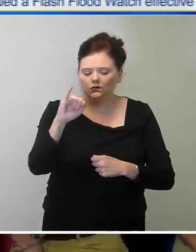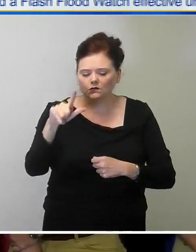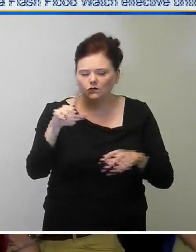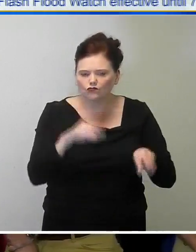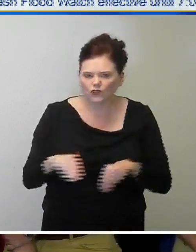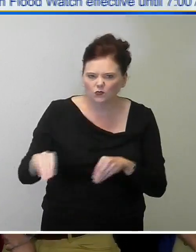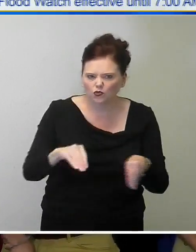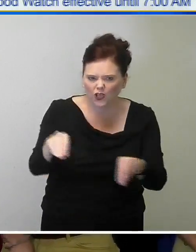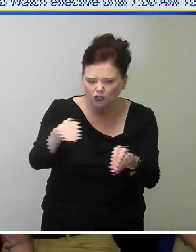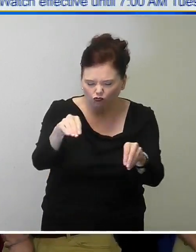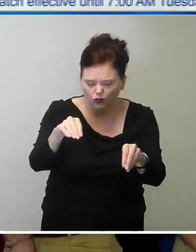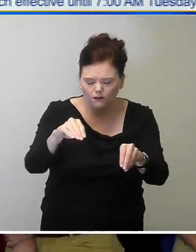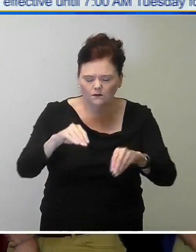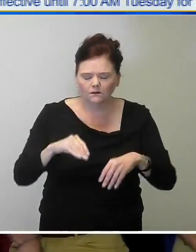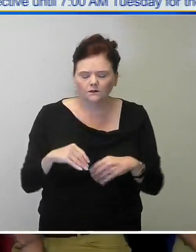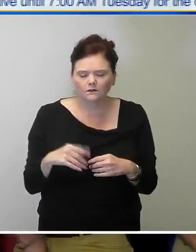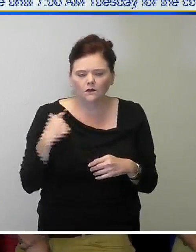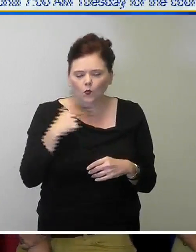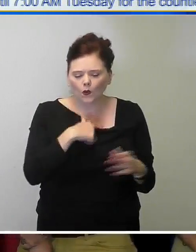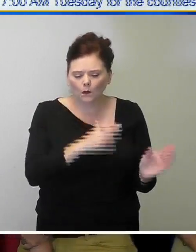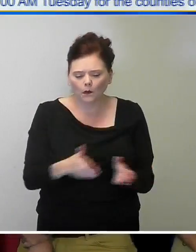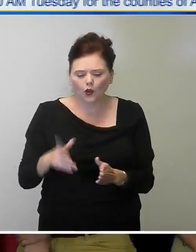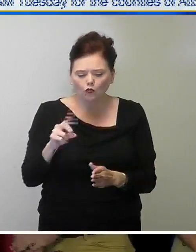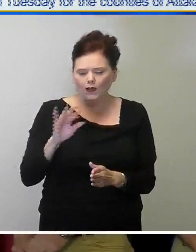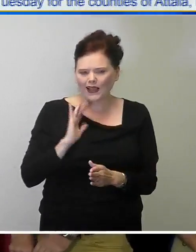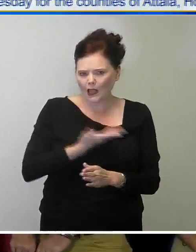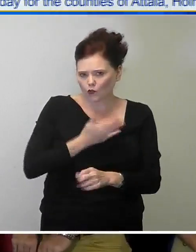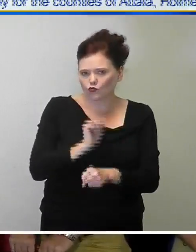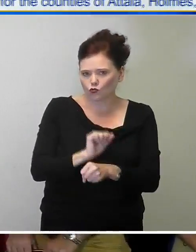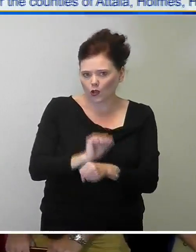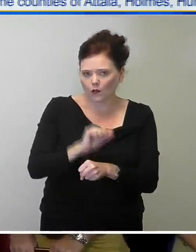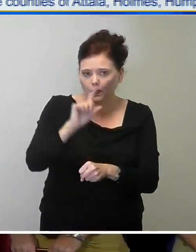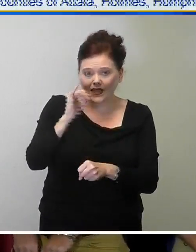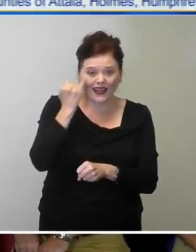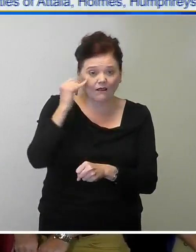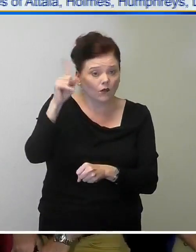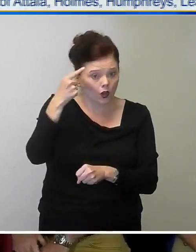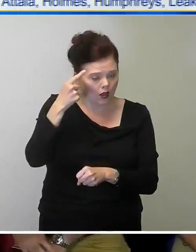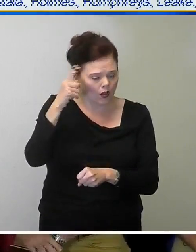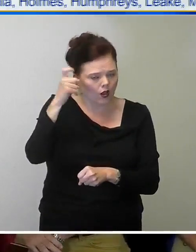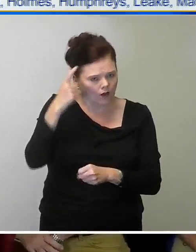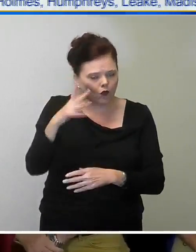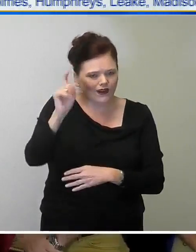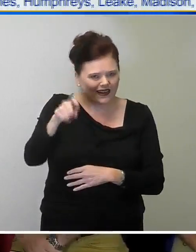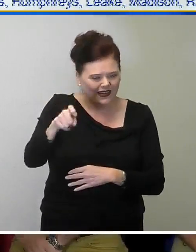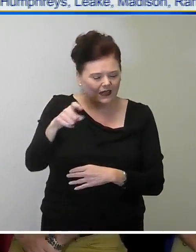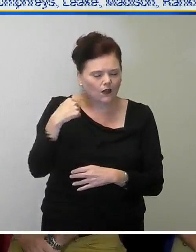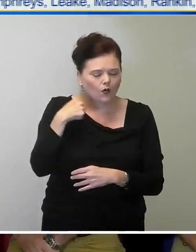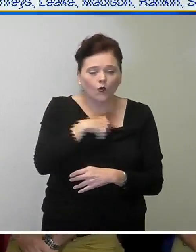THOSE SPECIALTIES ARE ENGINEERING, MILITARY POLICE,